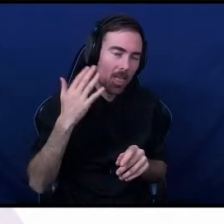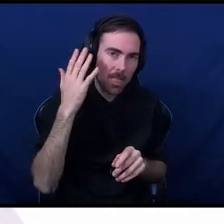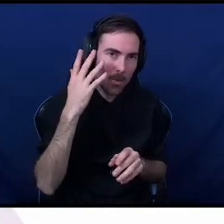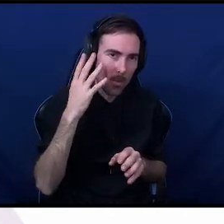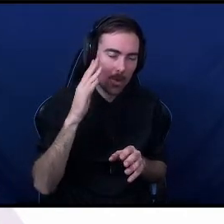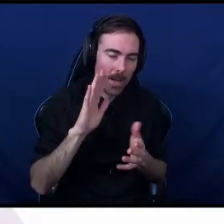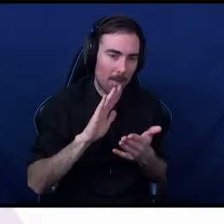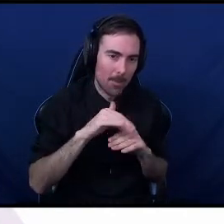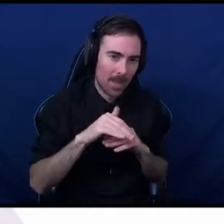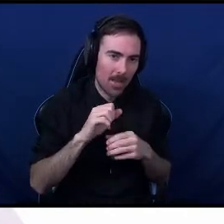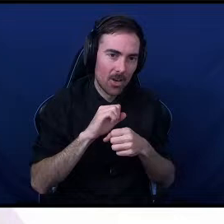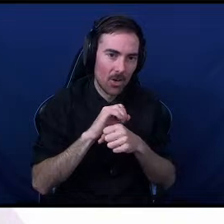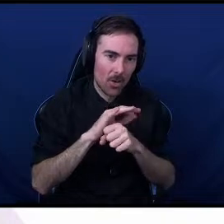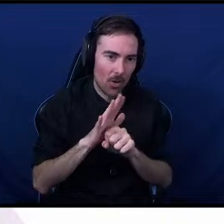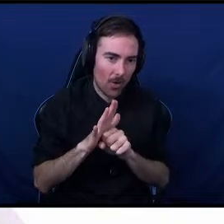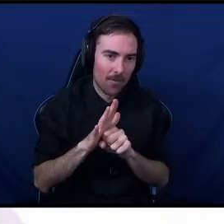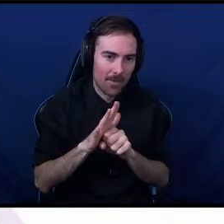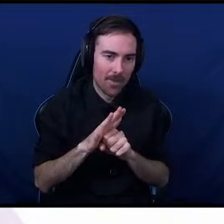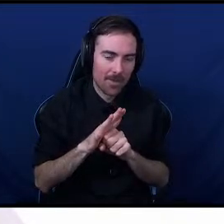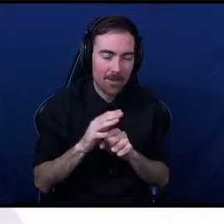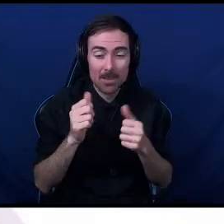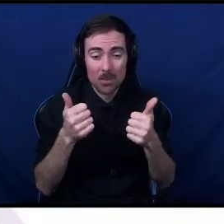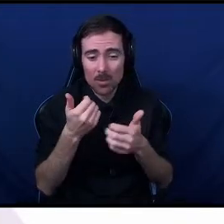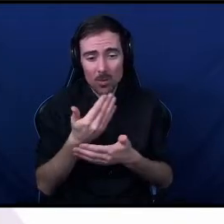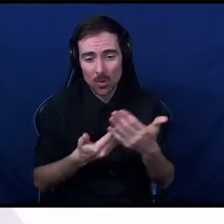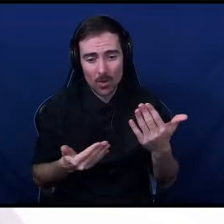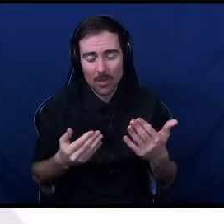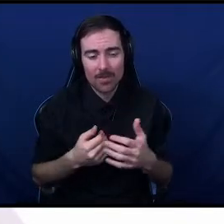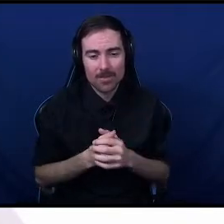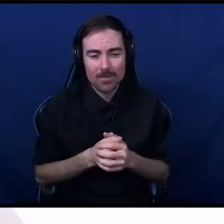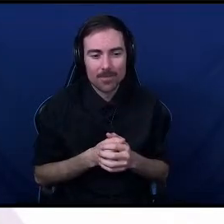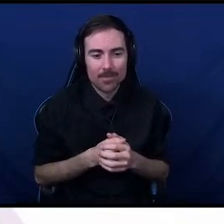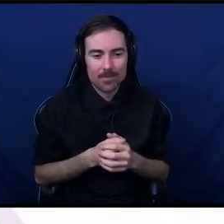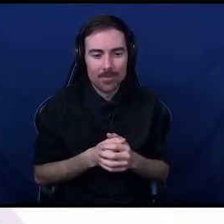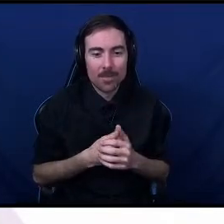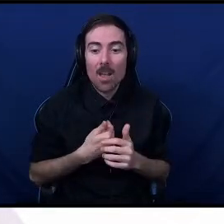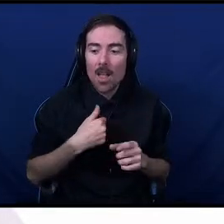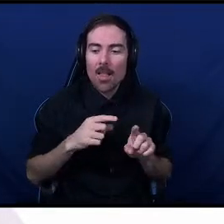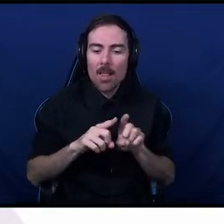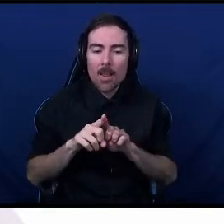a great way to tell that story too. But what what my biggest learning from it was the the